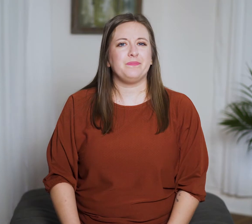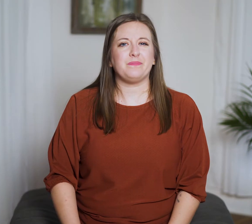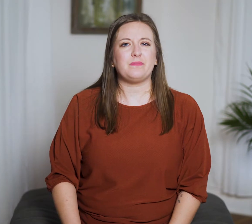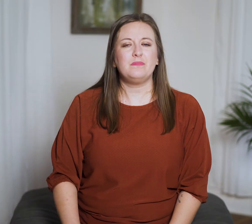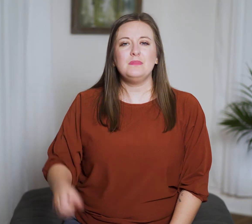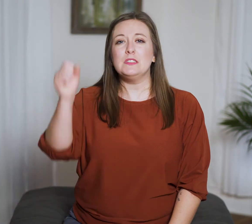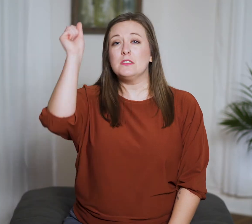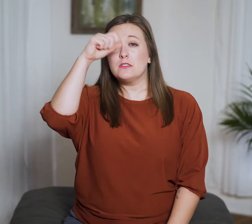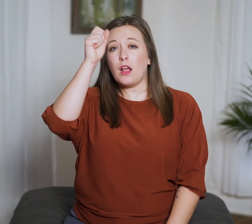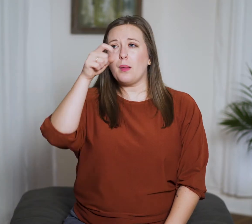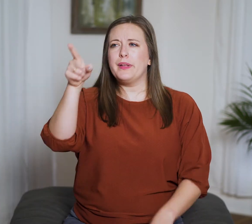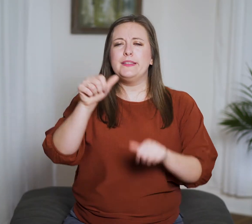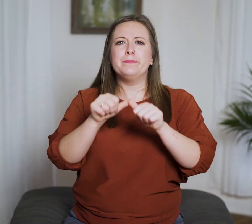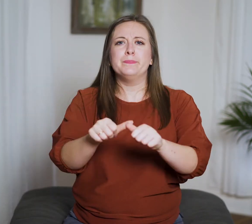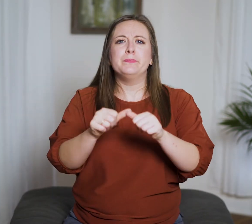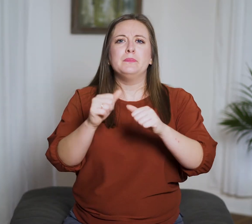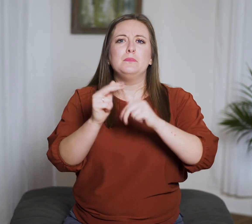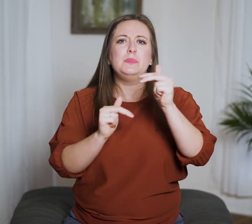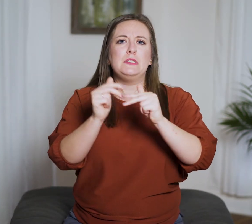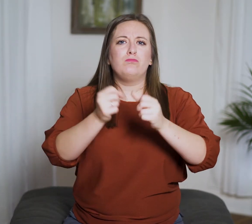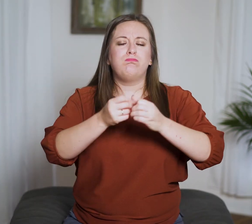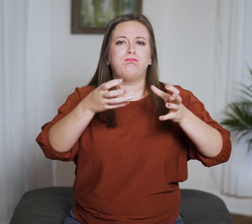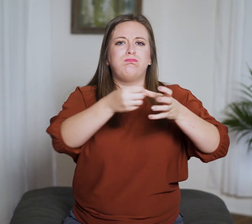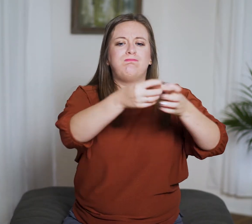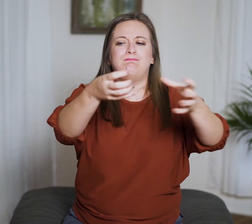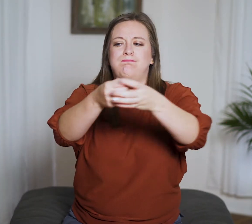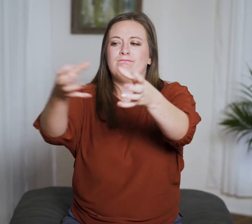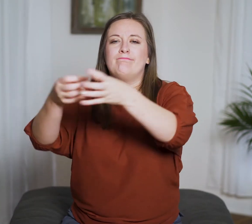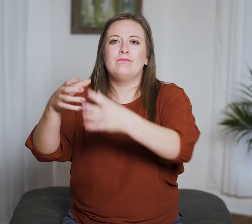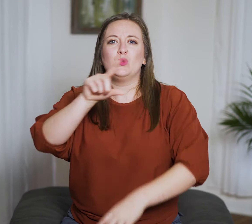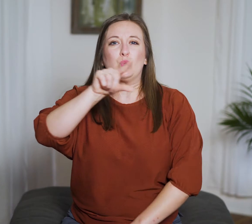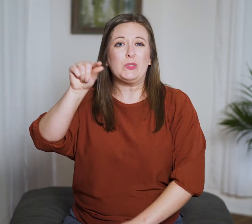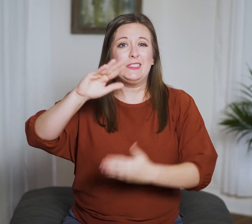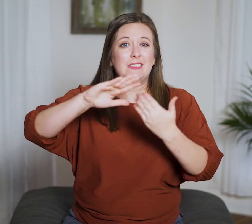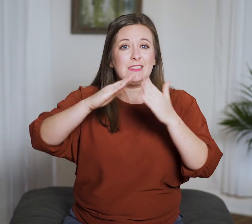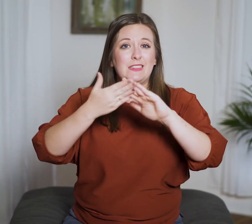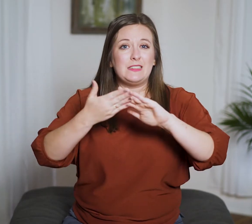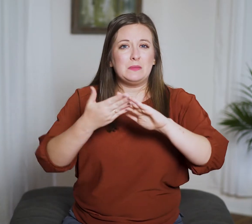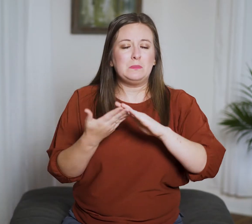Then Solomon builds twenty cities,